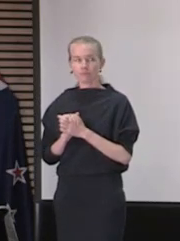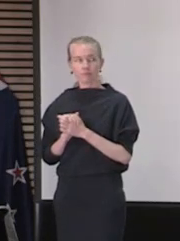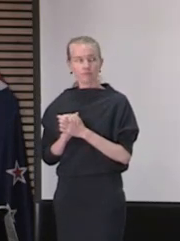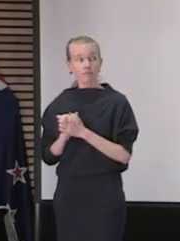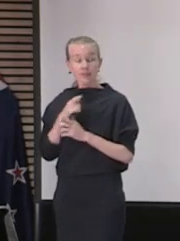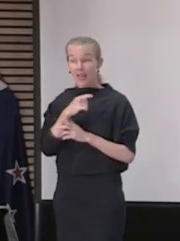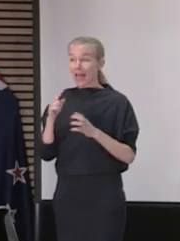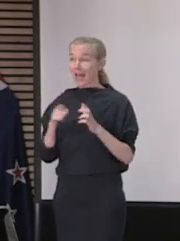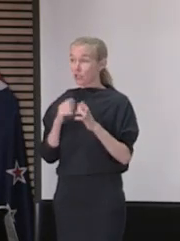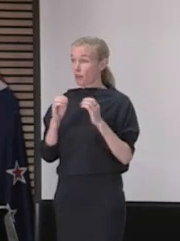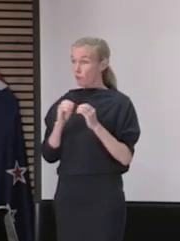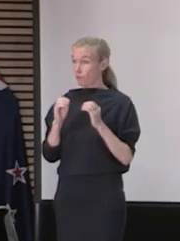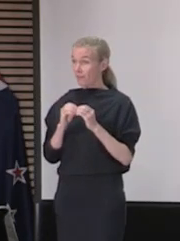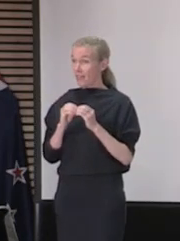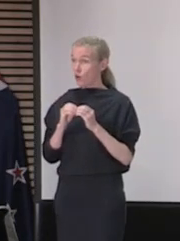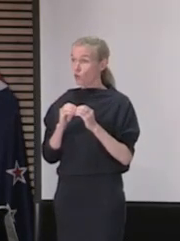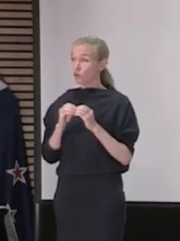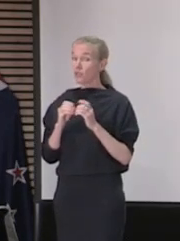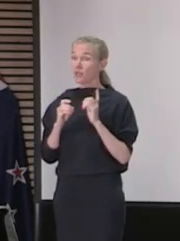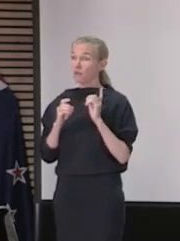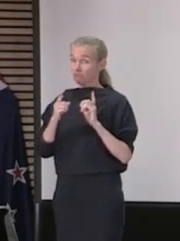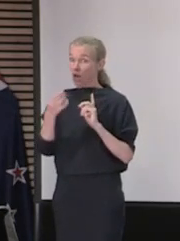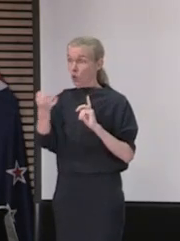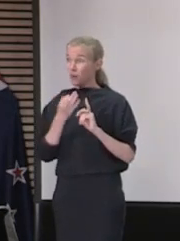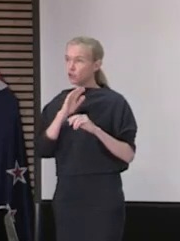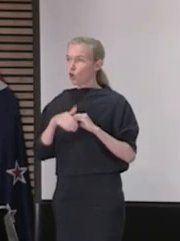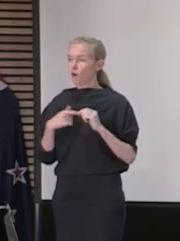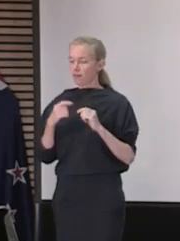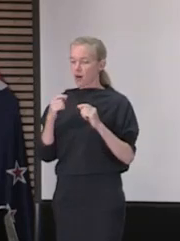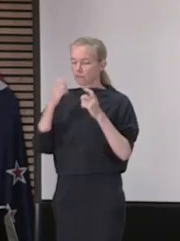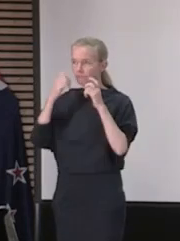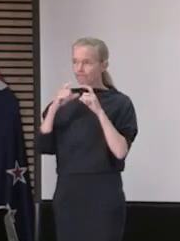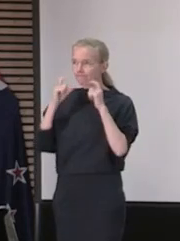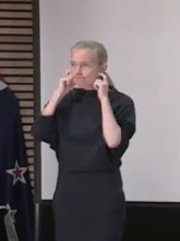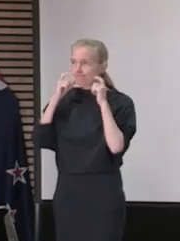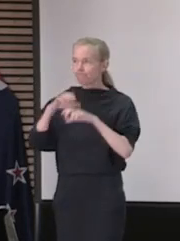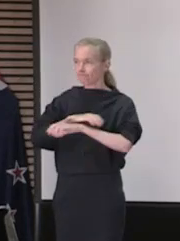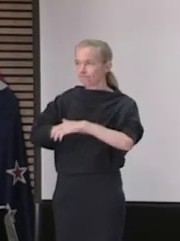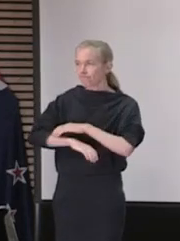I'm very happywith our stocks of PPE, andevery DHB, includinghospitals, has plenty of PPE.